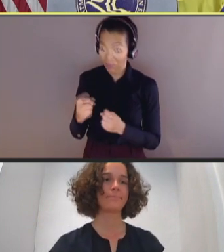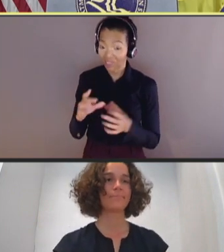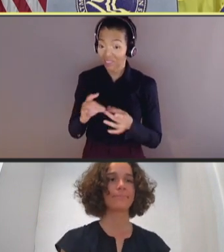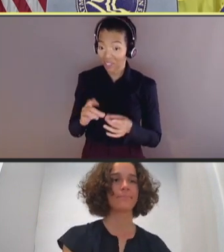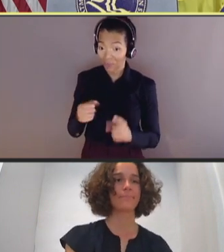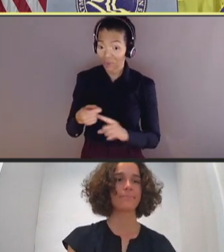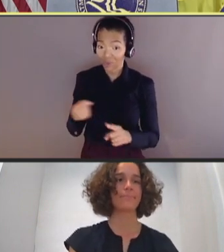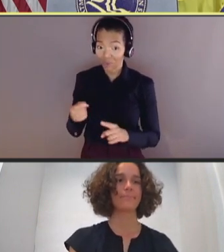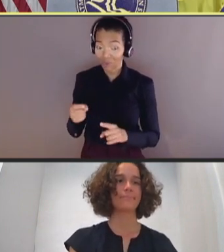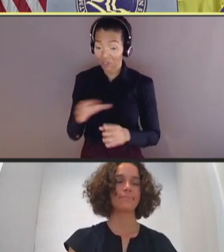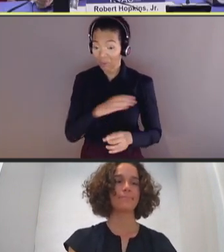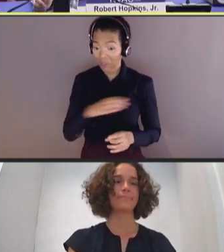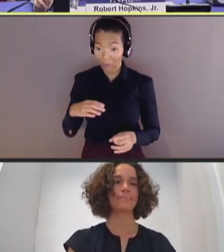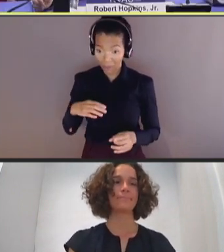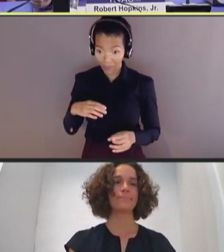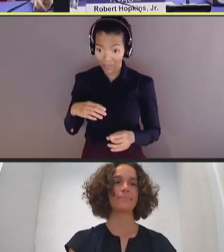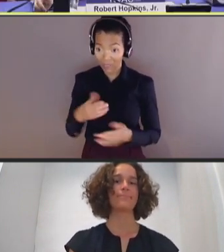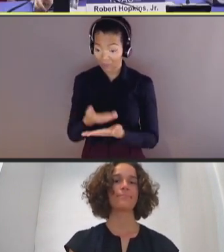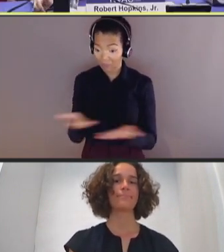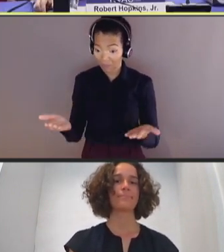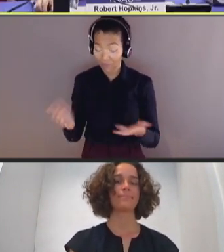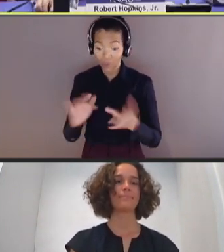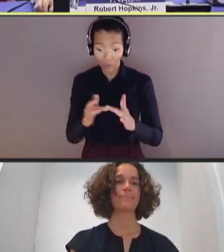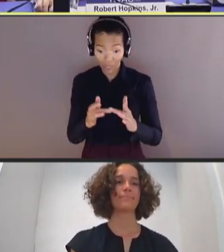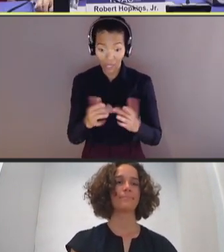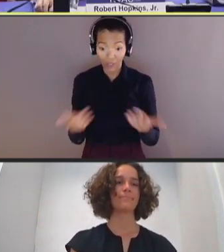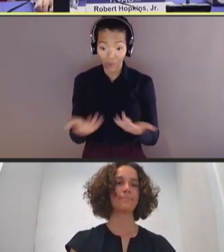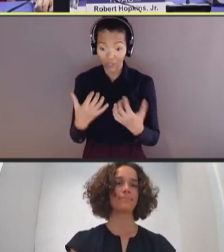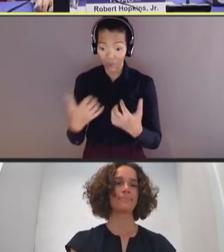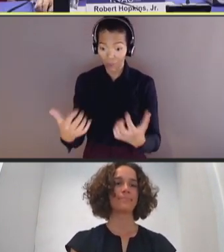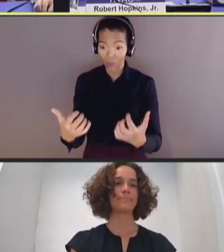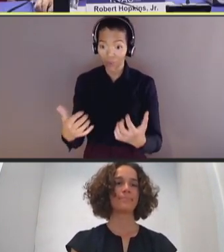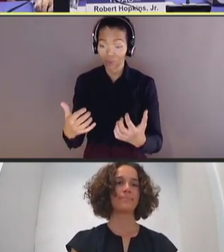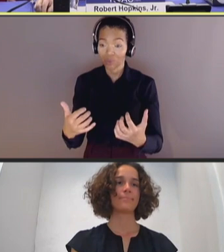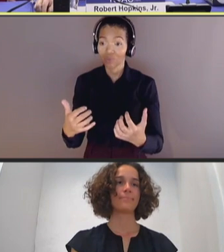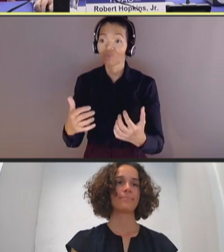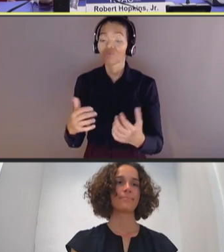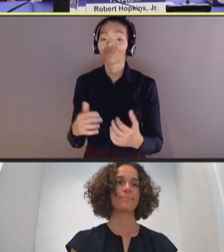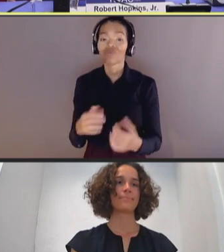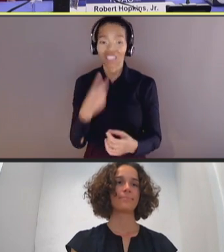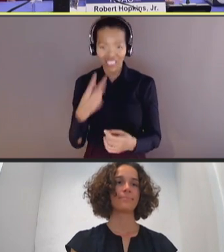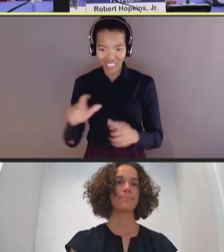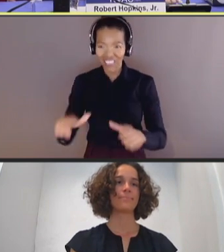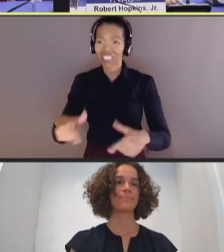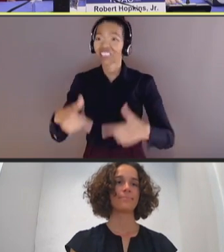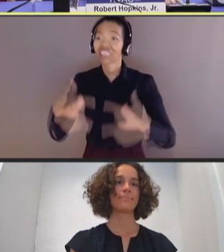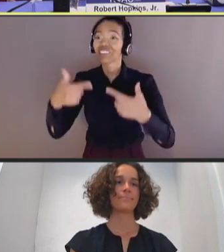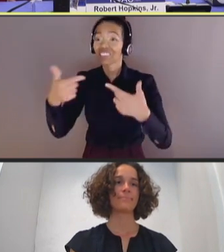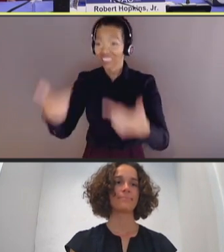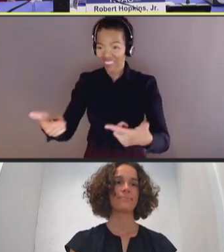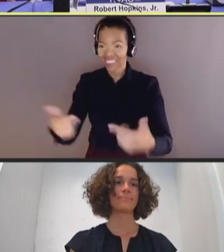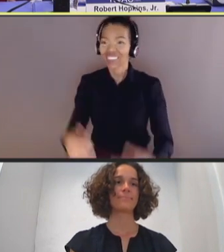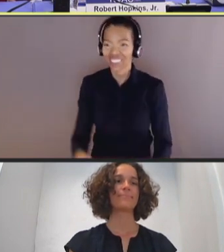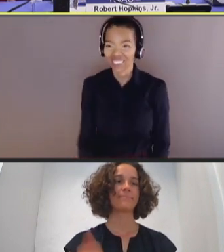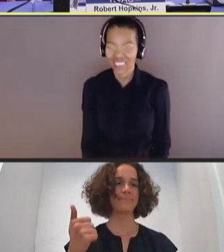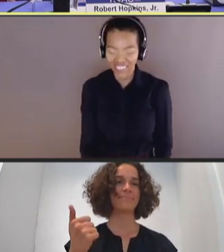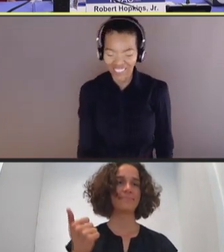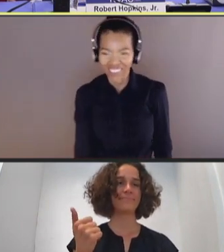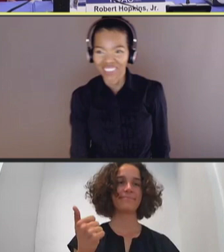the committee in this room or online? Go ahead, Mitch. I see you.